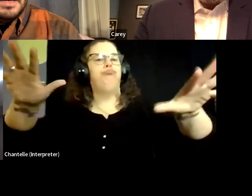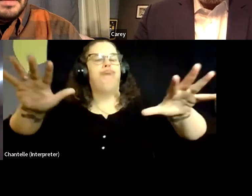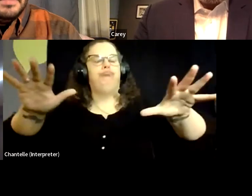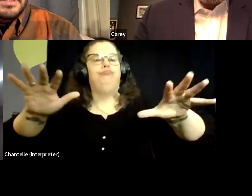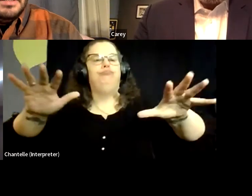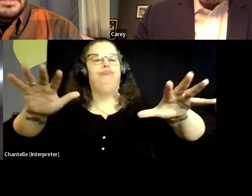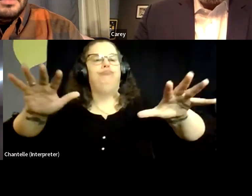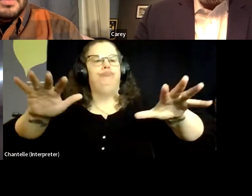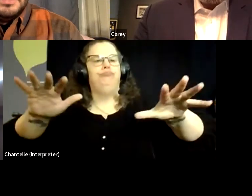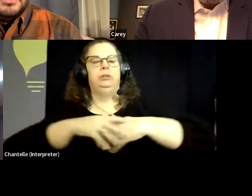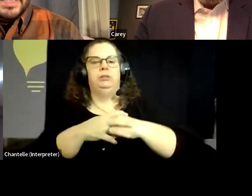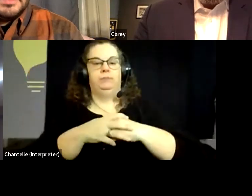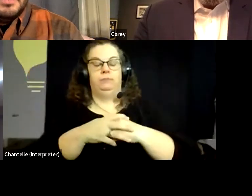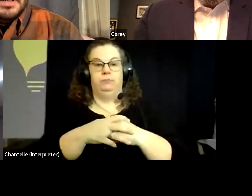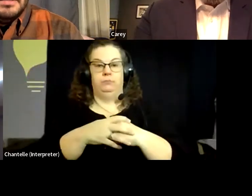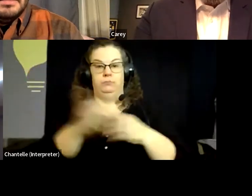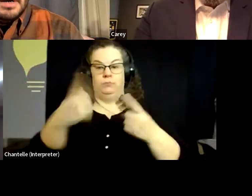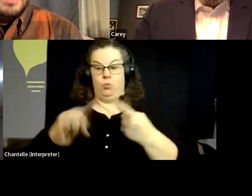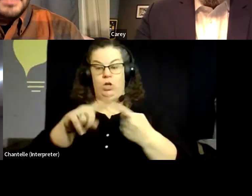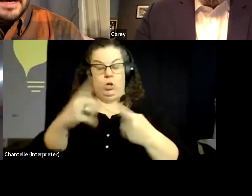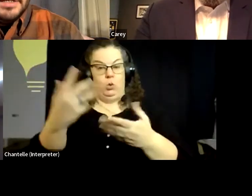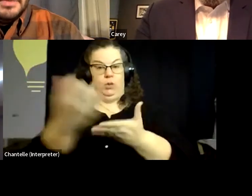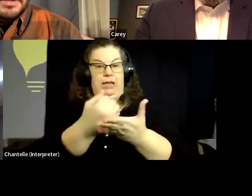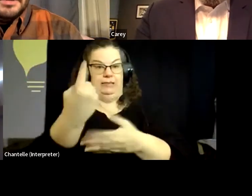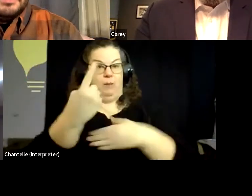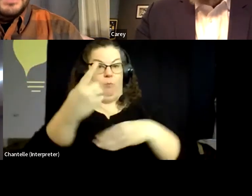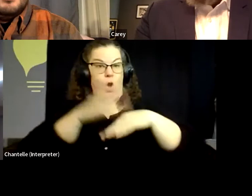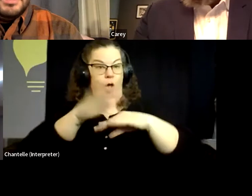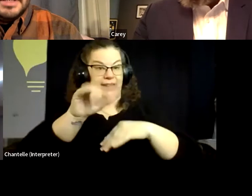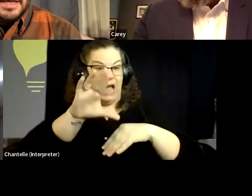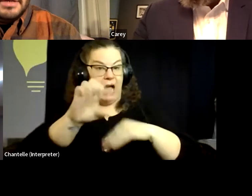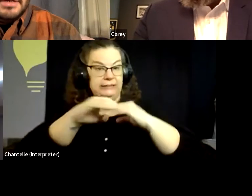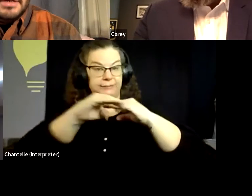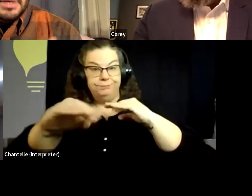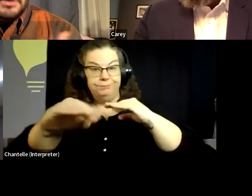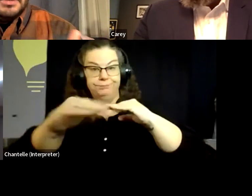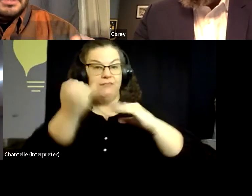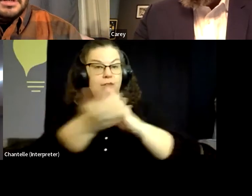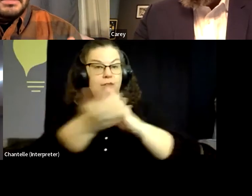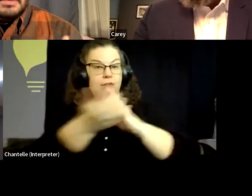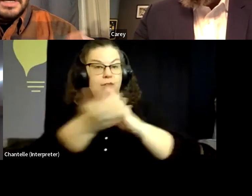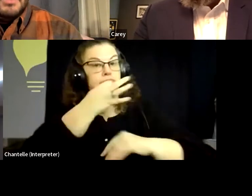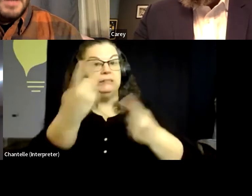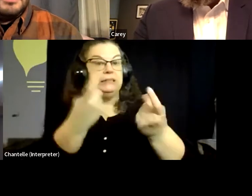think once you get someone on the ice, whether they know how to skate or we use the